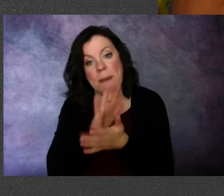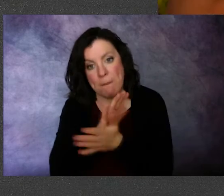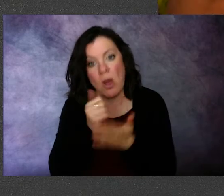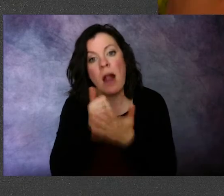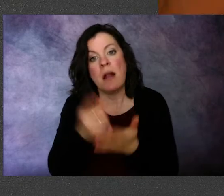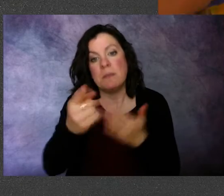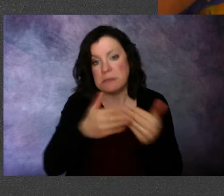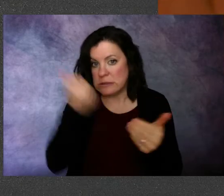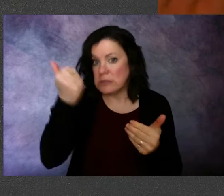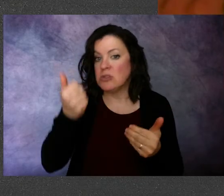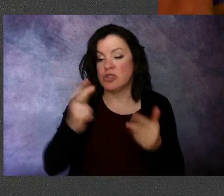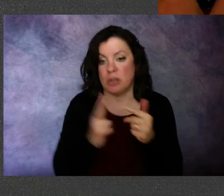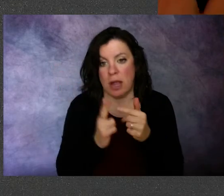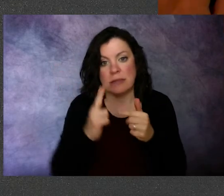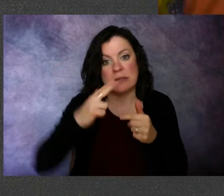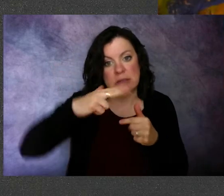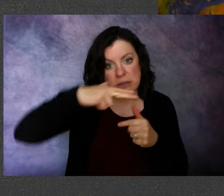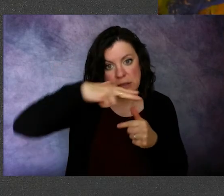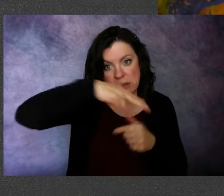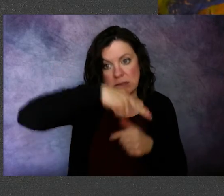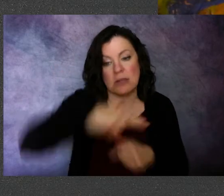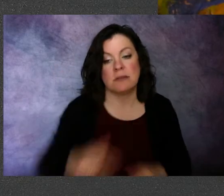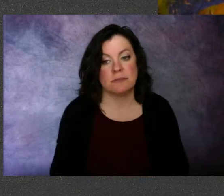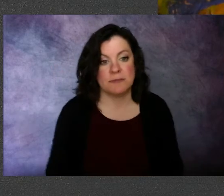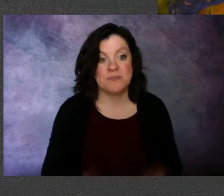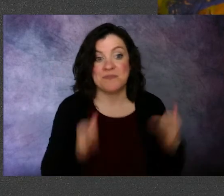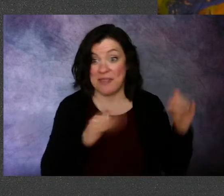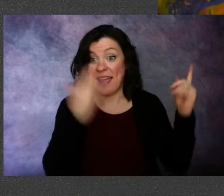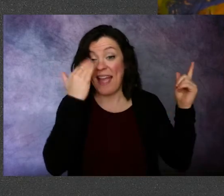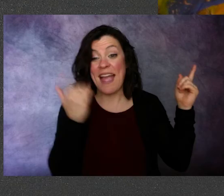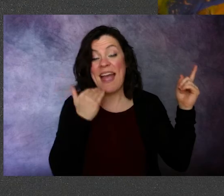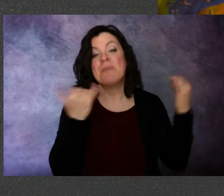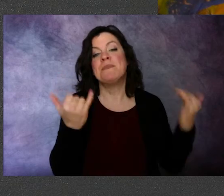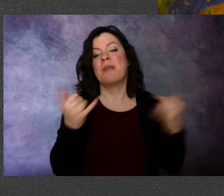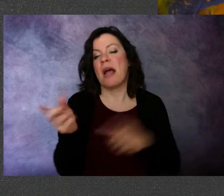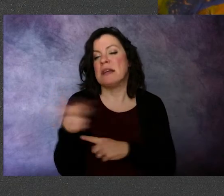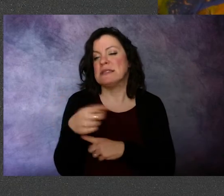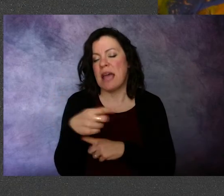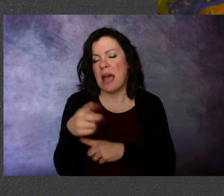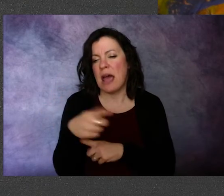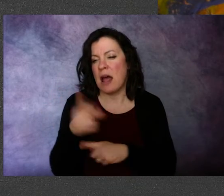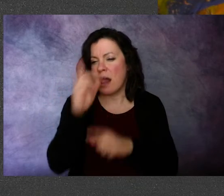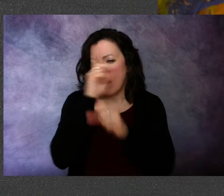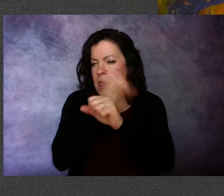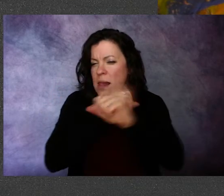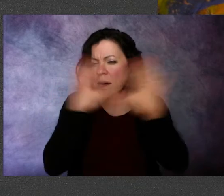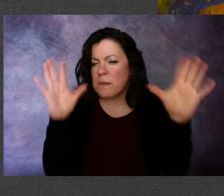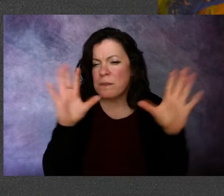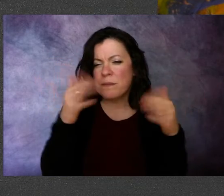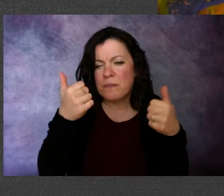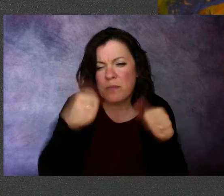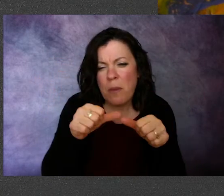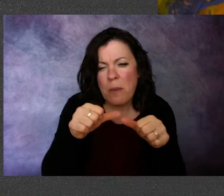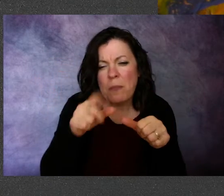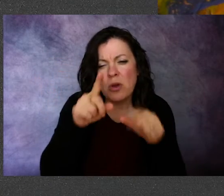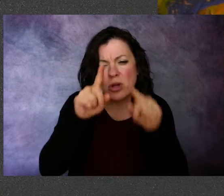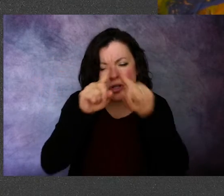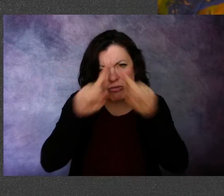Oh, that's a great head. Now I need a tail. We said we were gonna use a triangle shape.